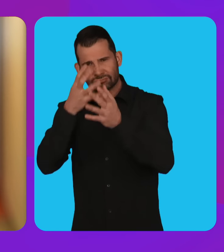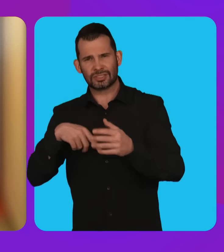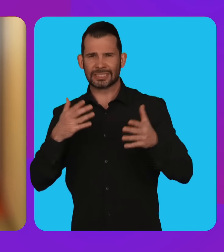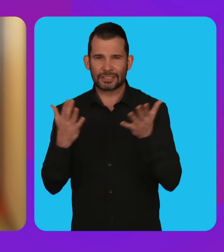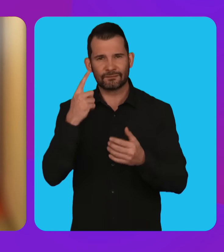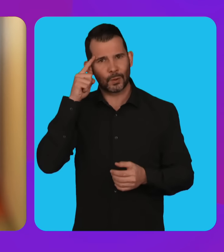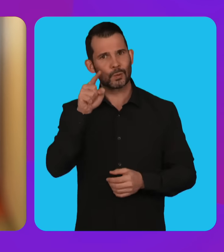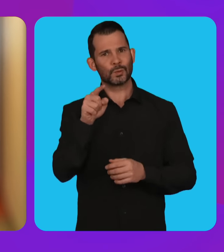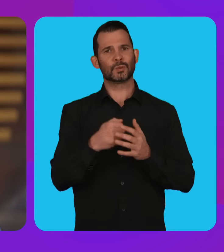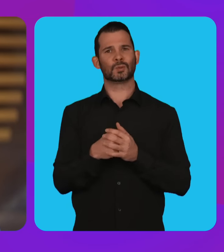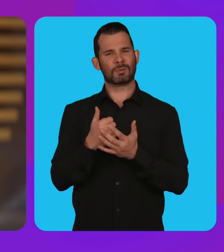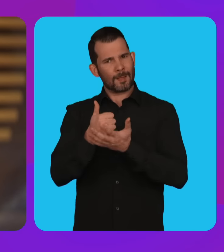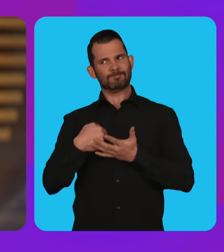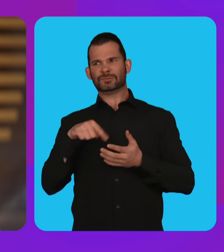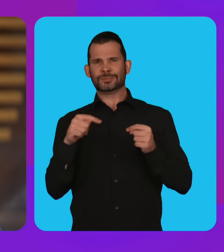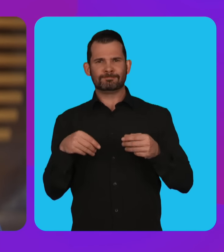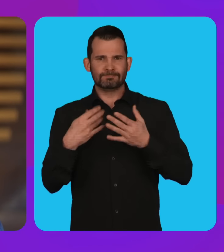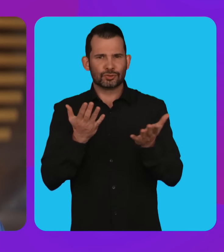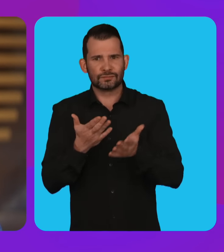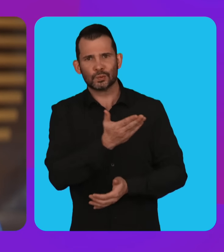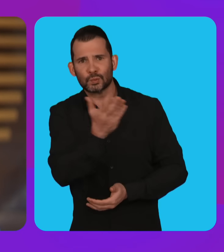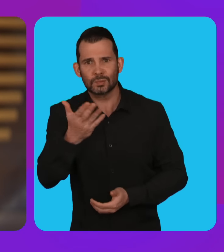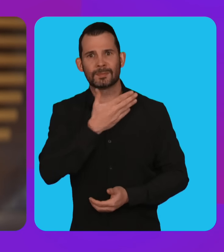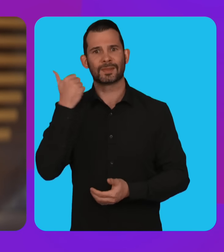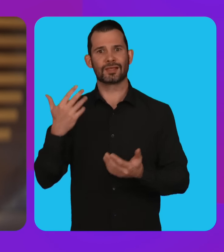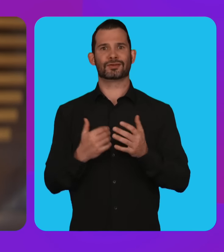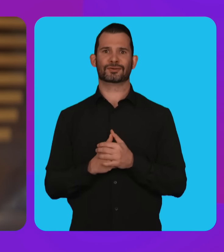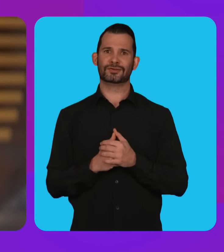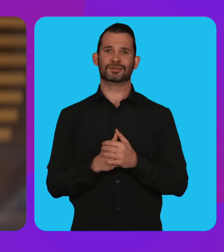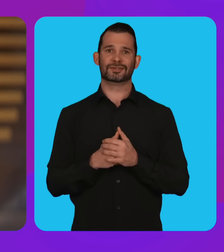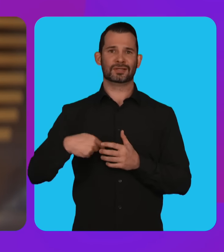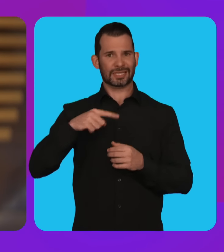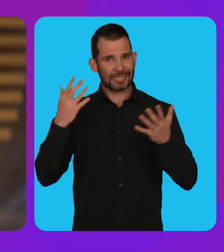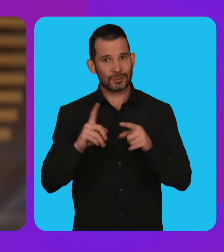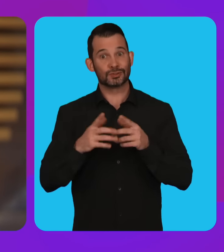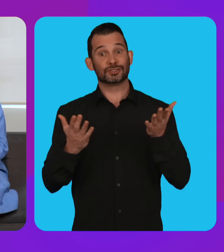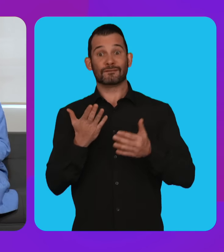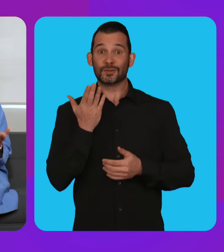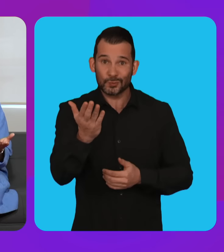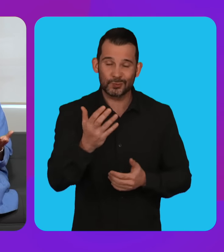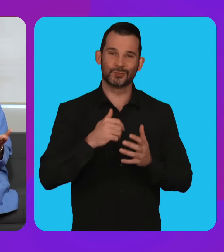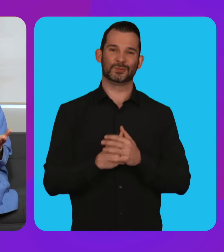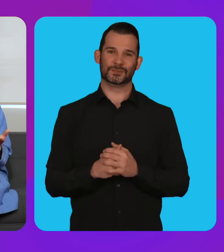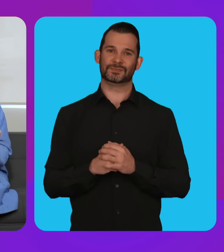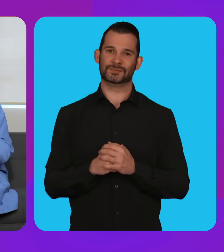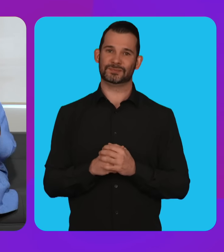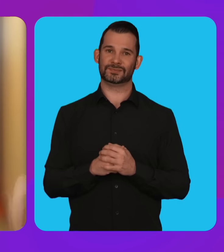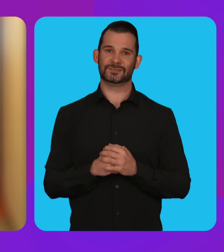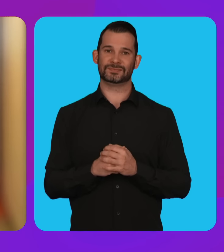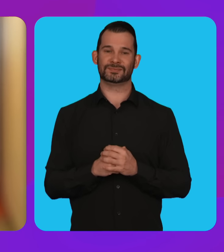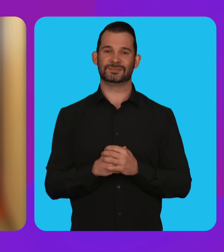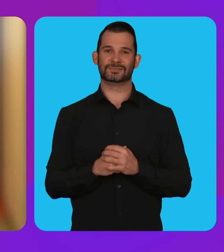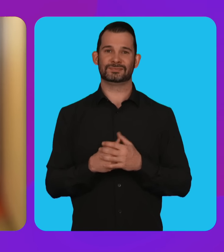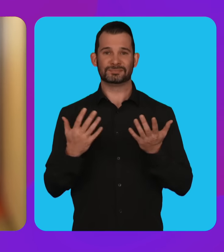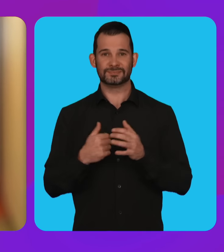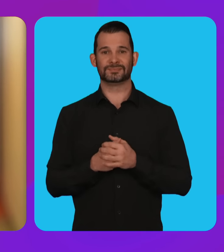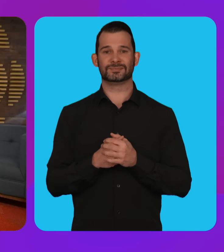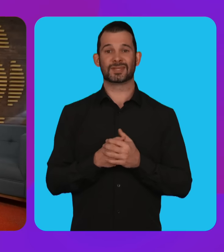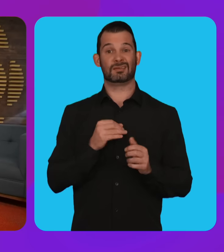We're here for you. Help us serve you better. And we're here to serve you. [Interpreter 1] As for the issues,